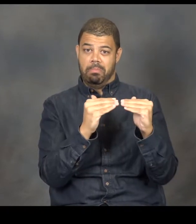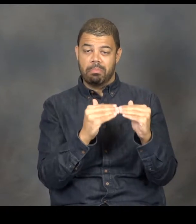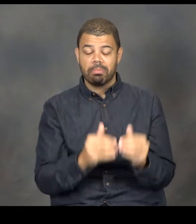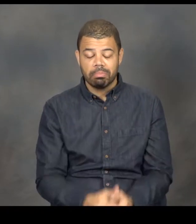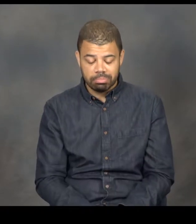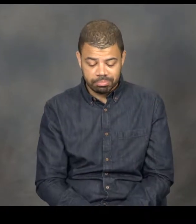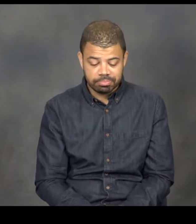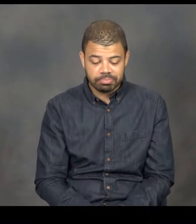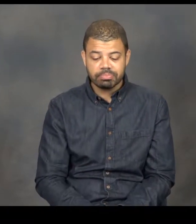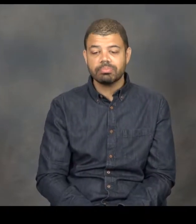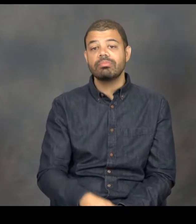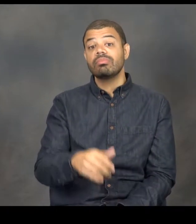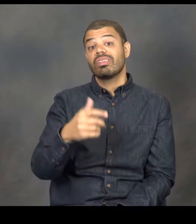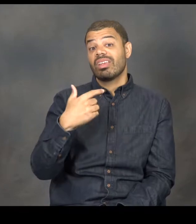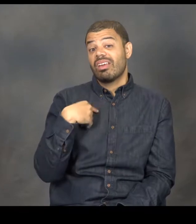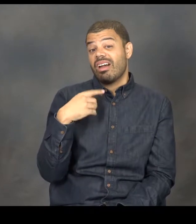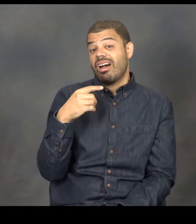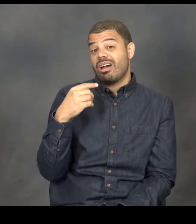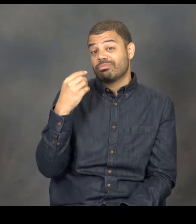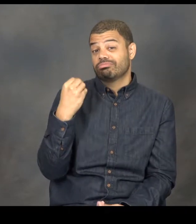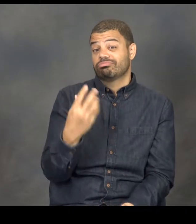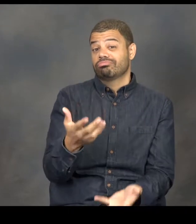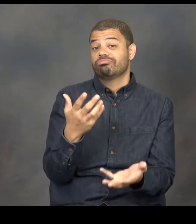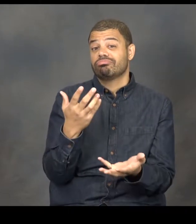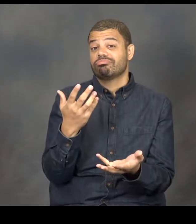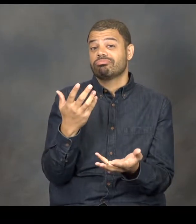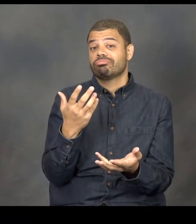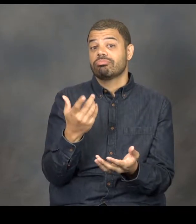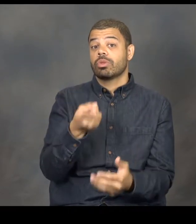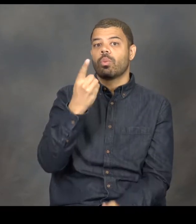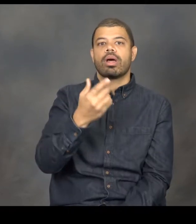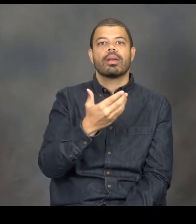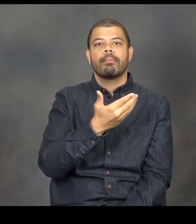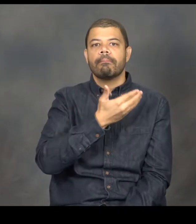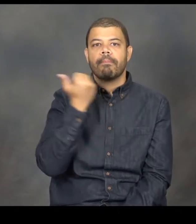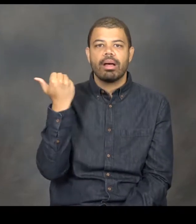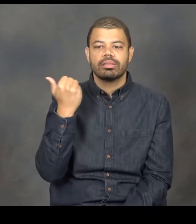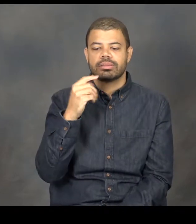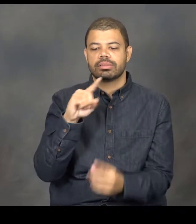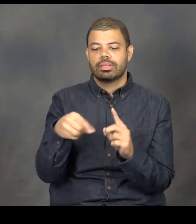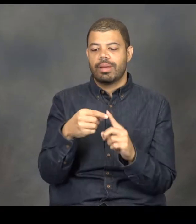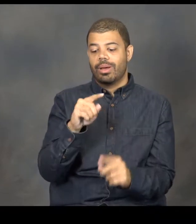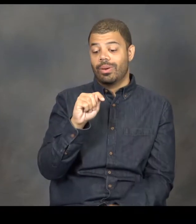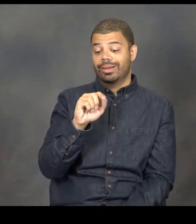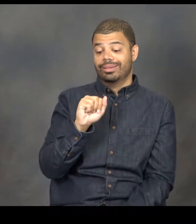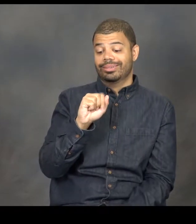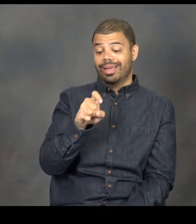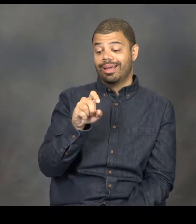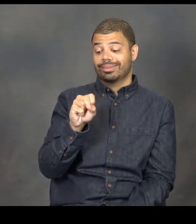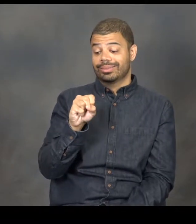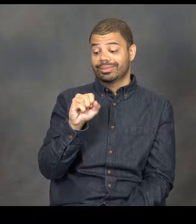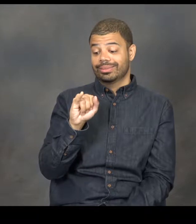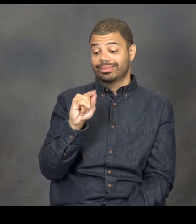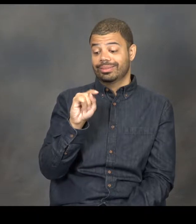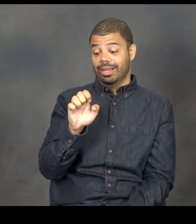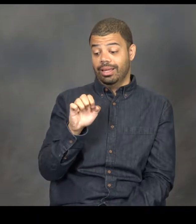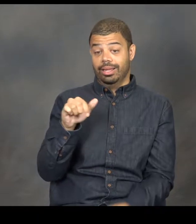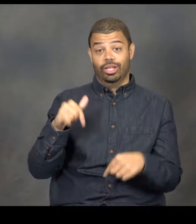because you know that's a lot of work to prepare several years worth of prior year or amended returns. So if you're within our income guidelines